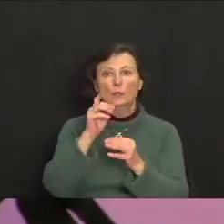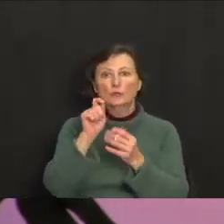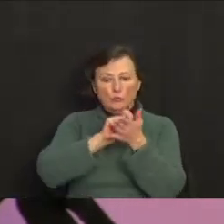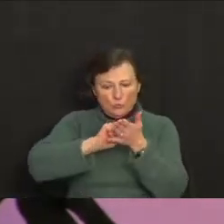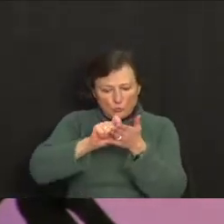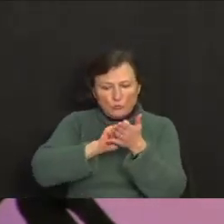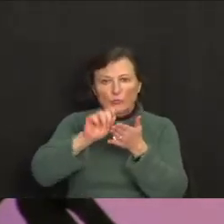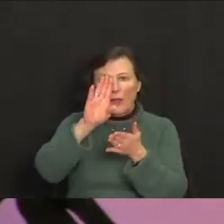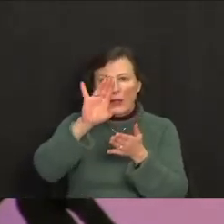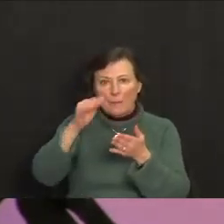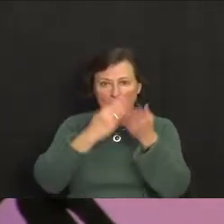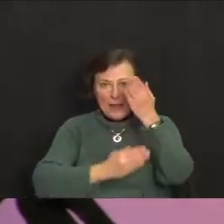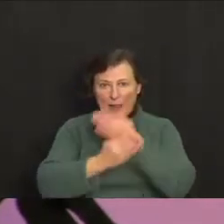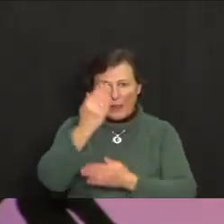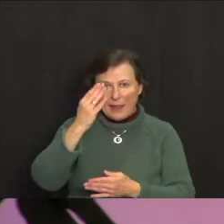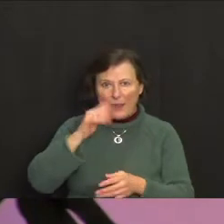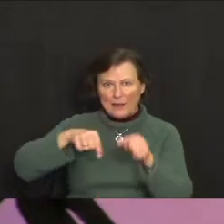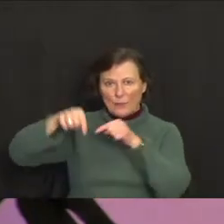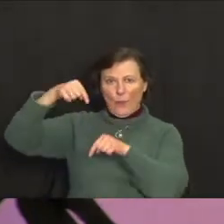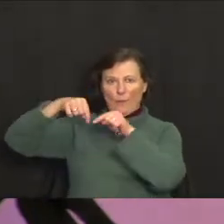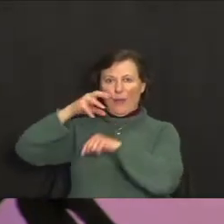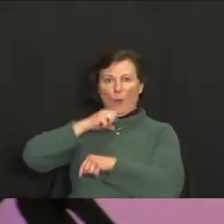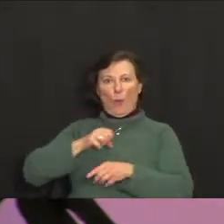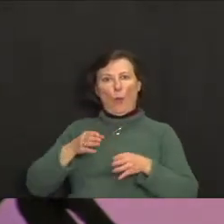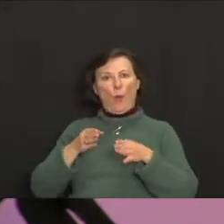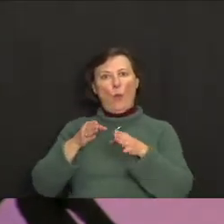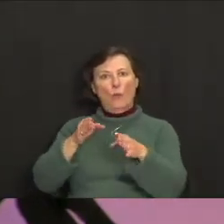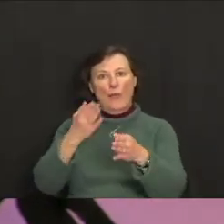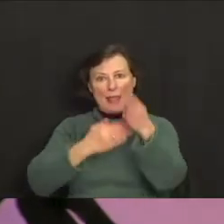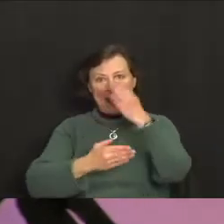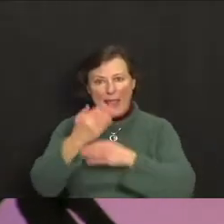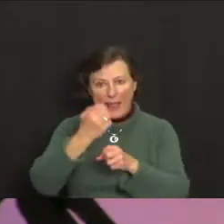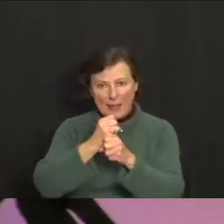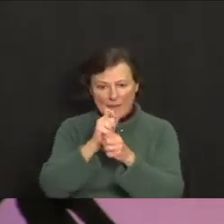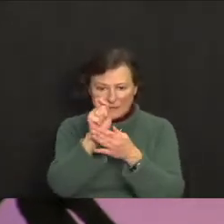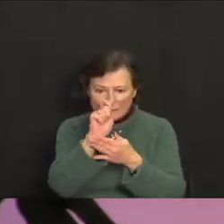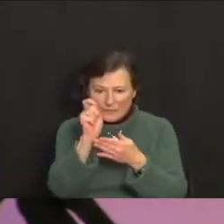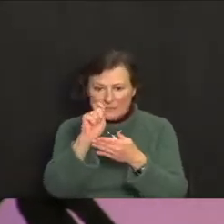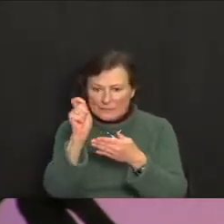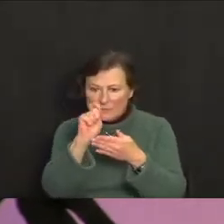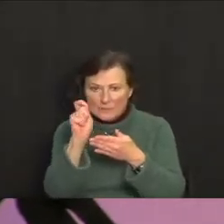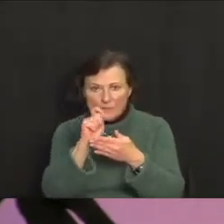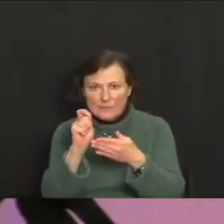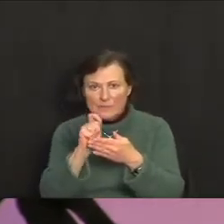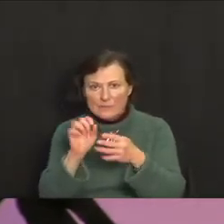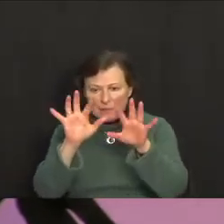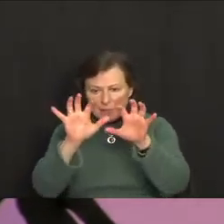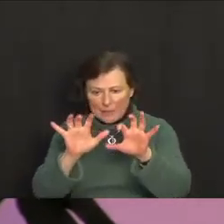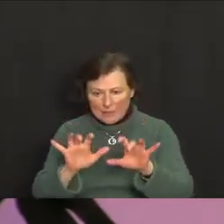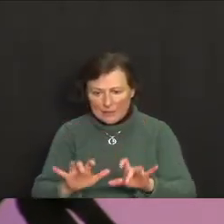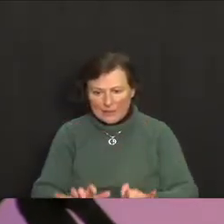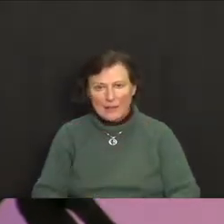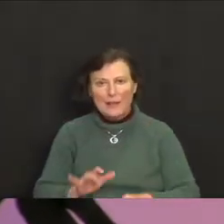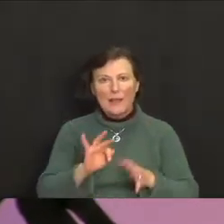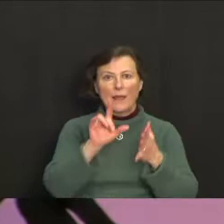Back to the old ways. Such handmade texts appearing in a sea of print must have enhanced the special